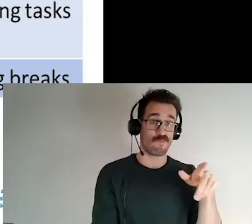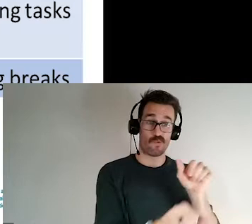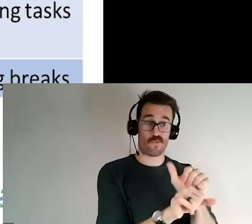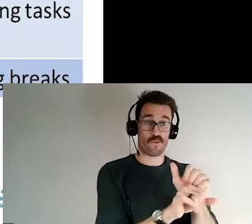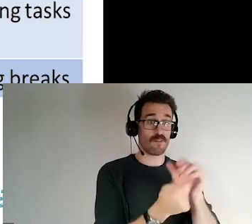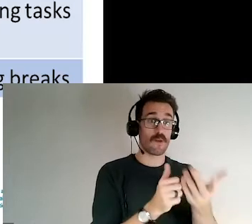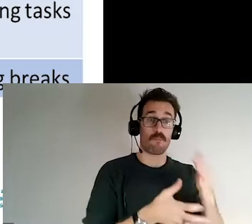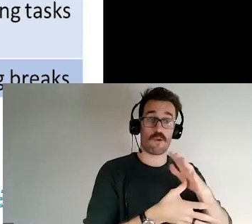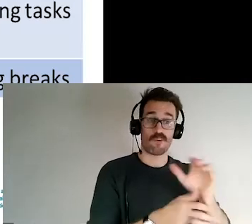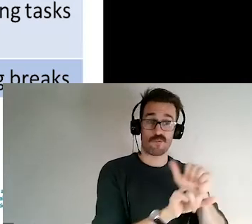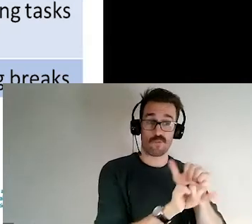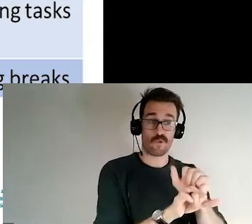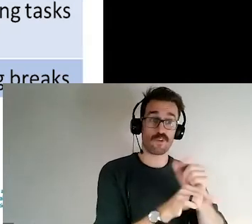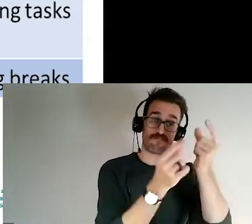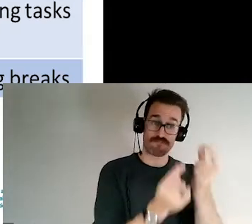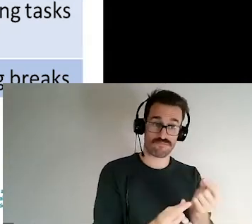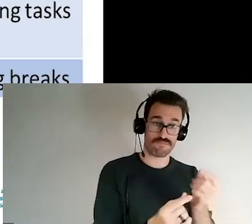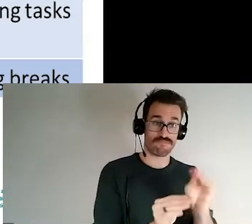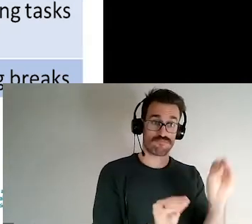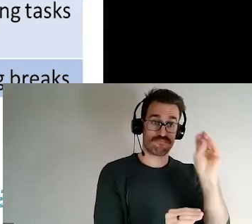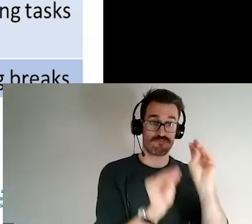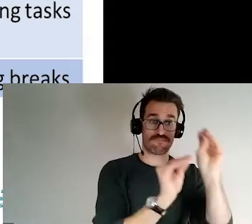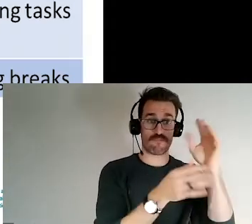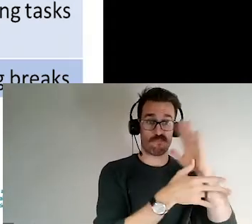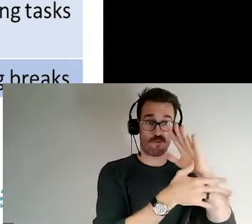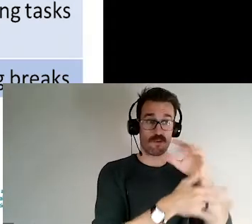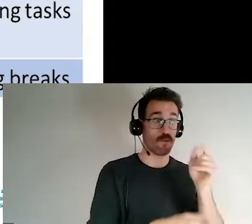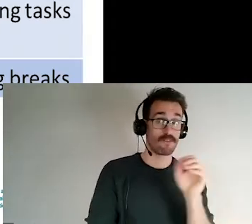tasks according to deadlines, asking others for assistance. Again, you might need to be